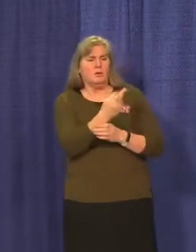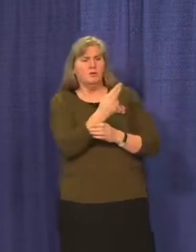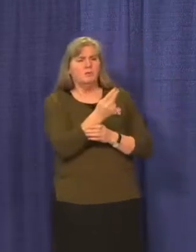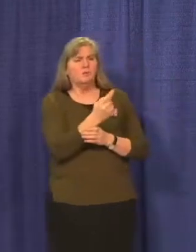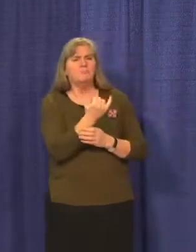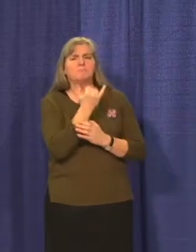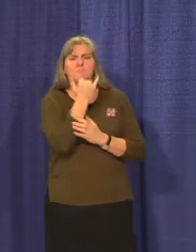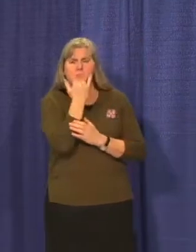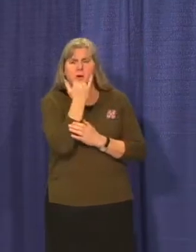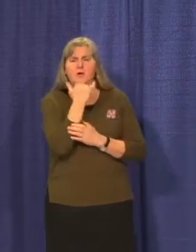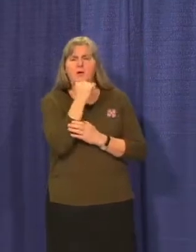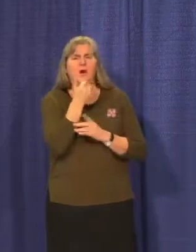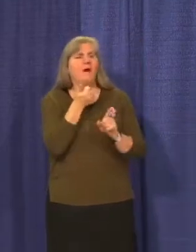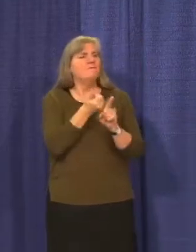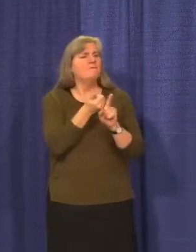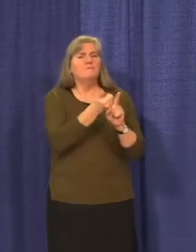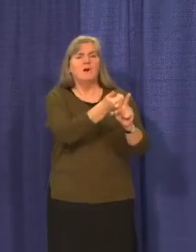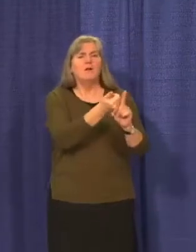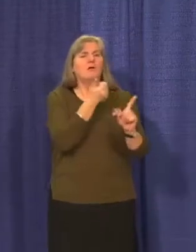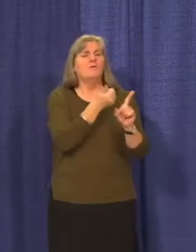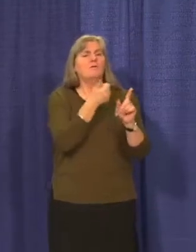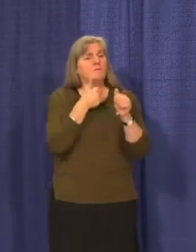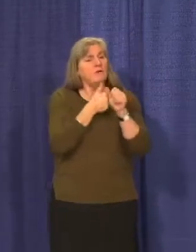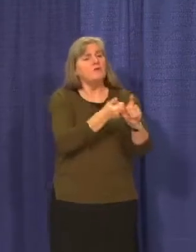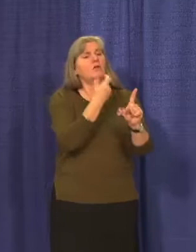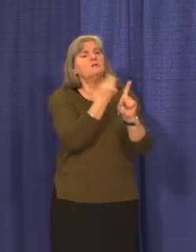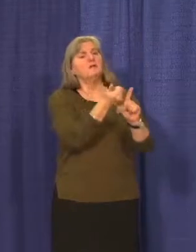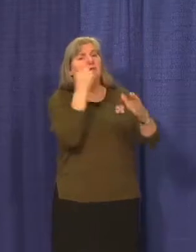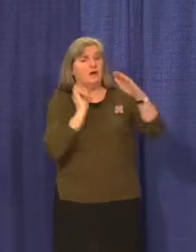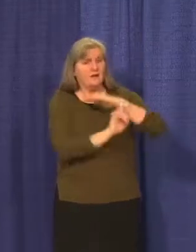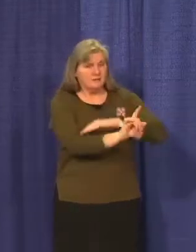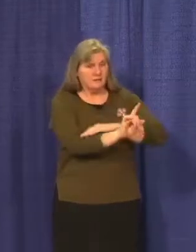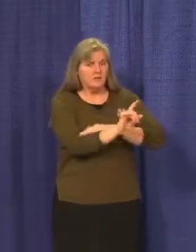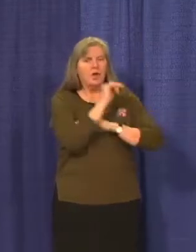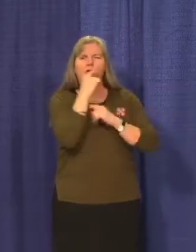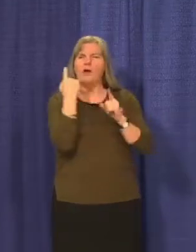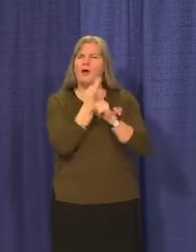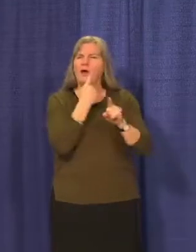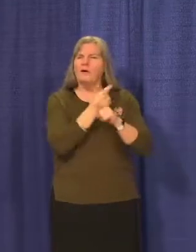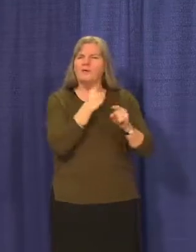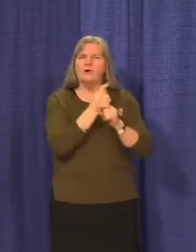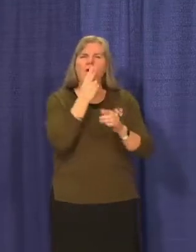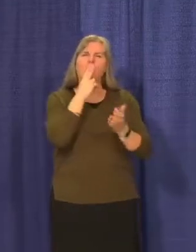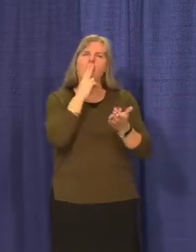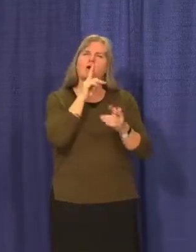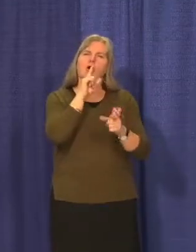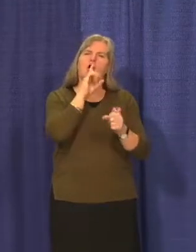the couple had violated our self isolation requirements and were not abiding by the declarations